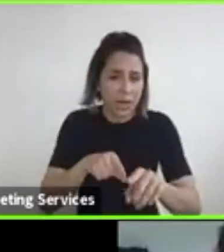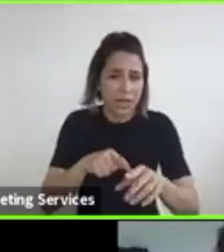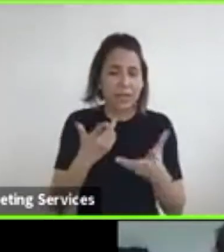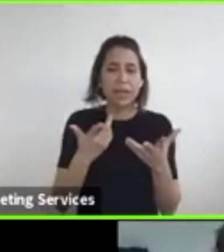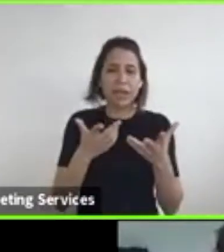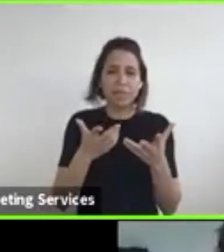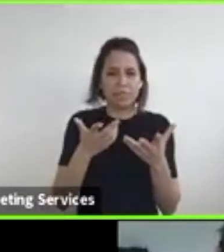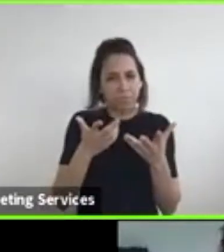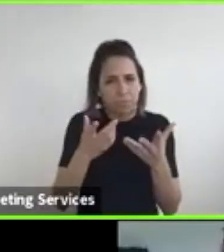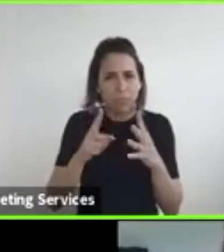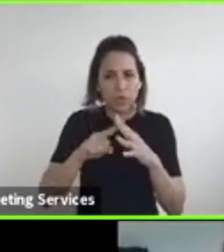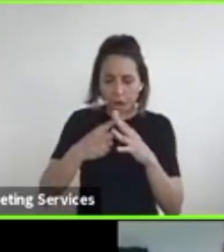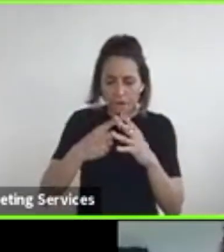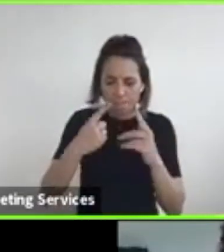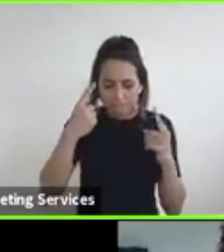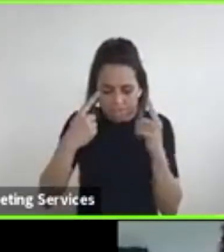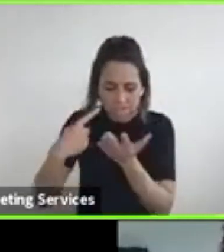MANY -- THE MANY CONVERSATIONS AND RELATIONSHIPS